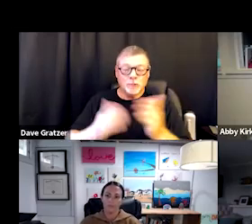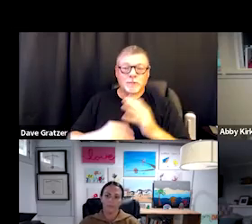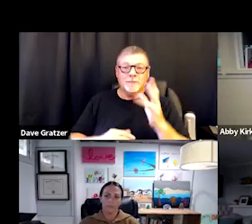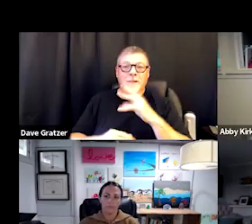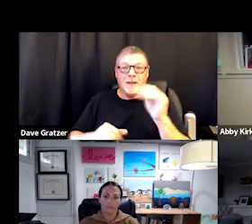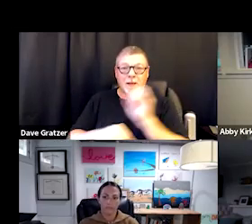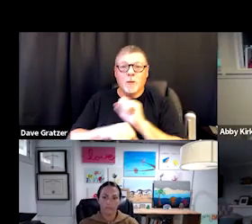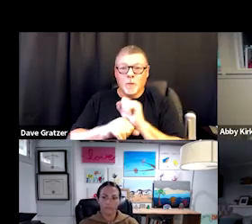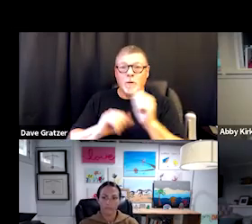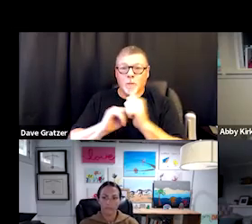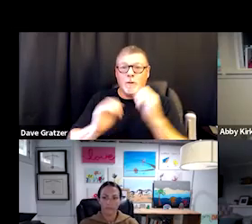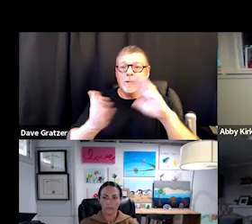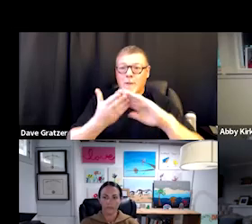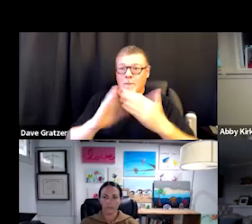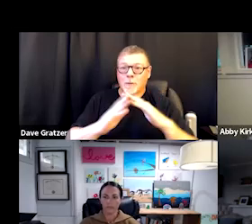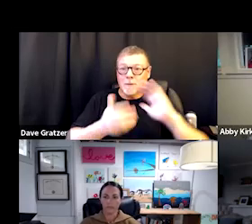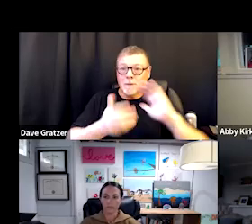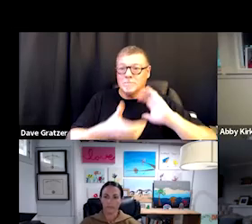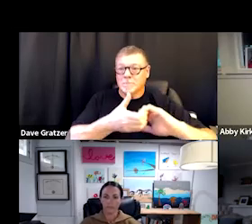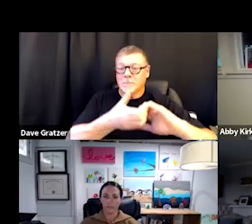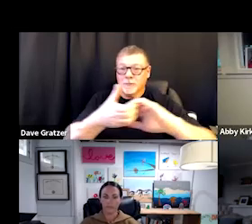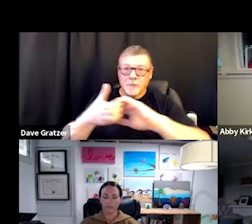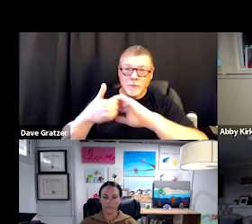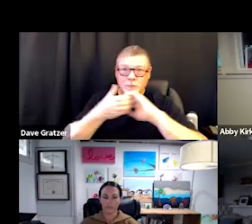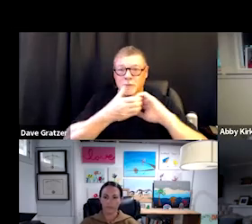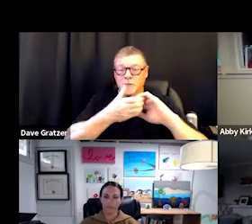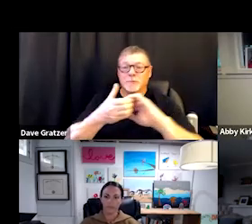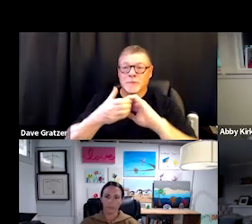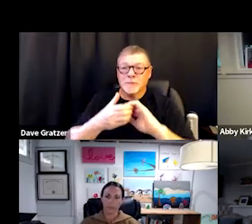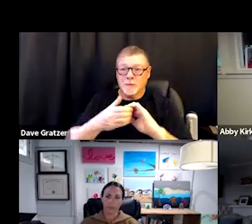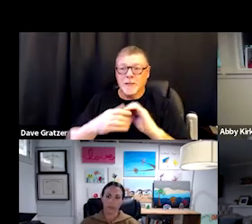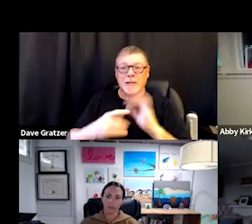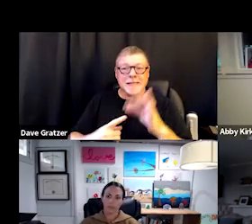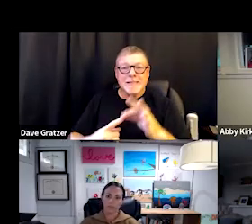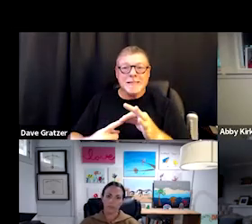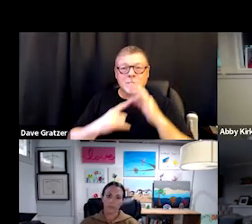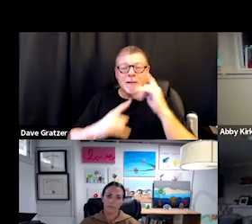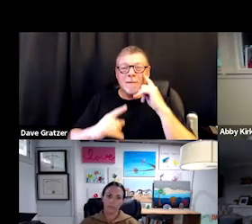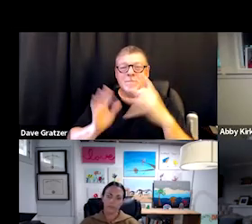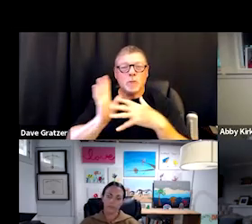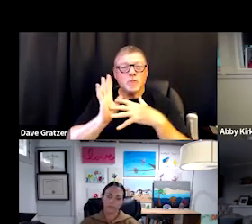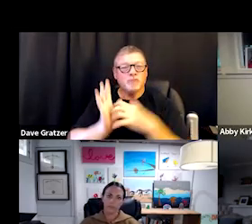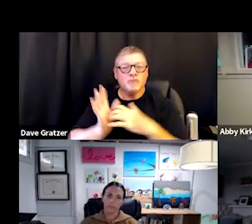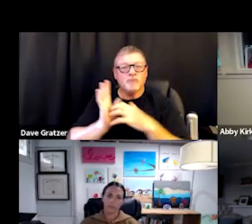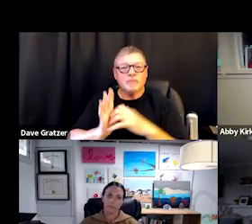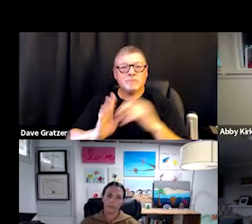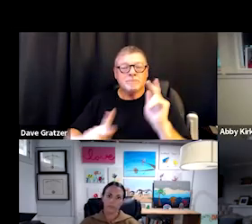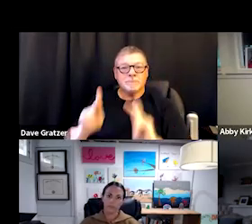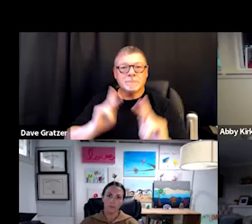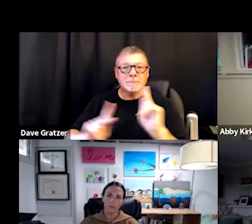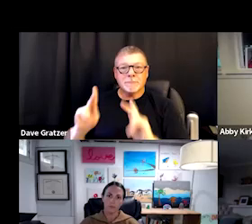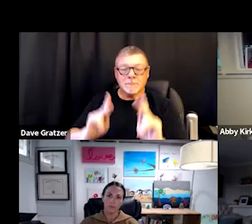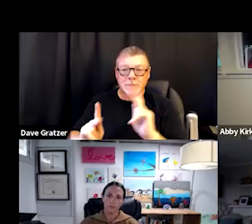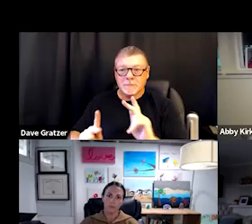with community partners, create new community partners, especially for the vulnerable population that does serve.